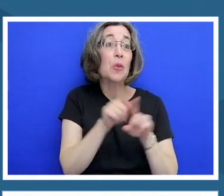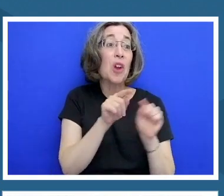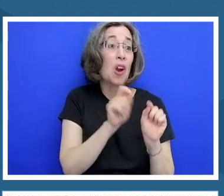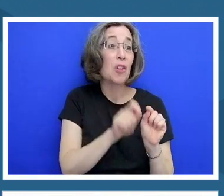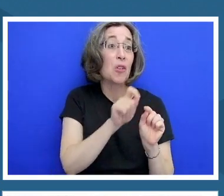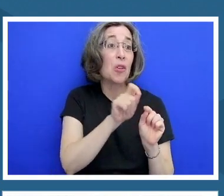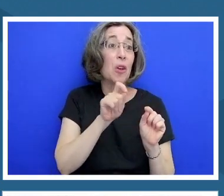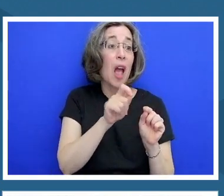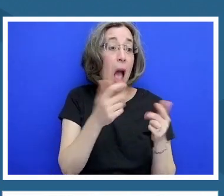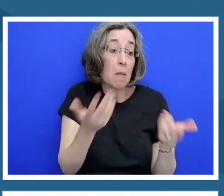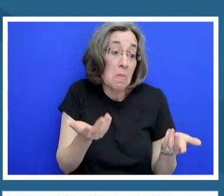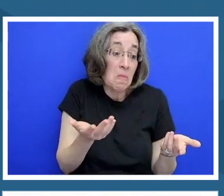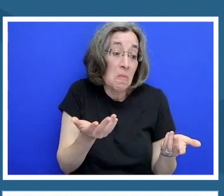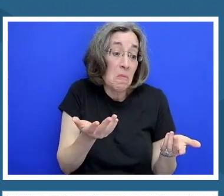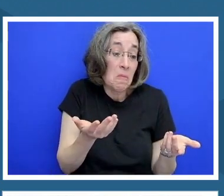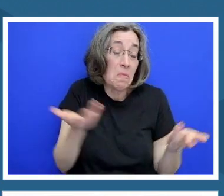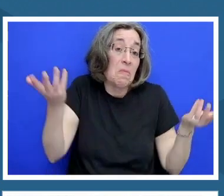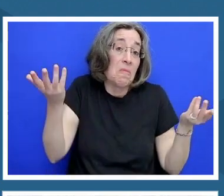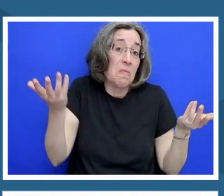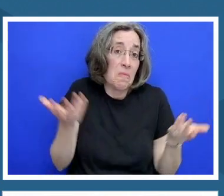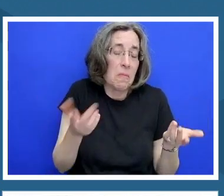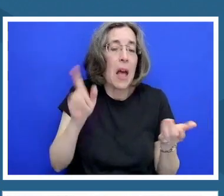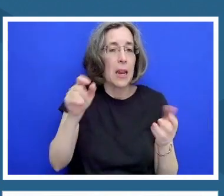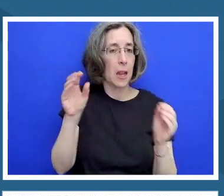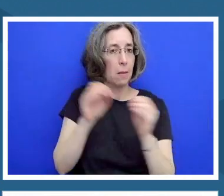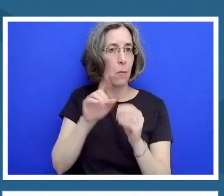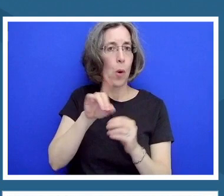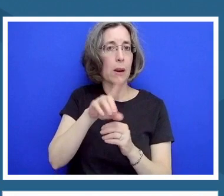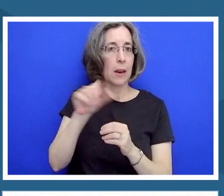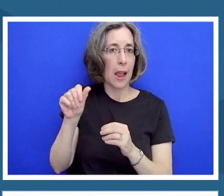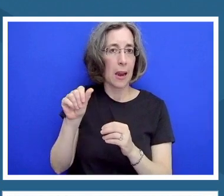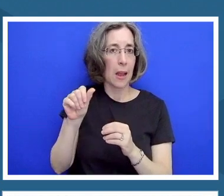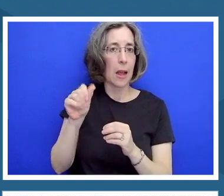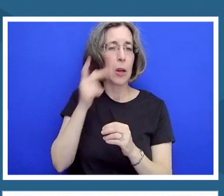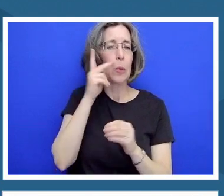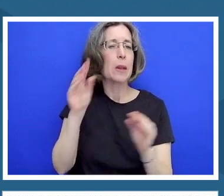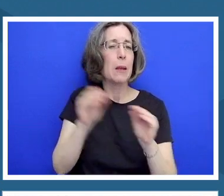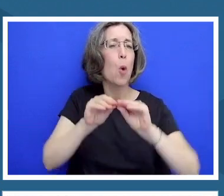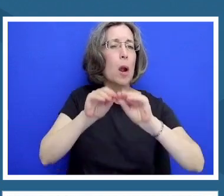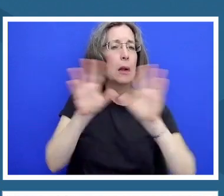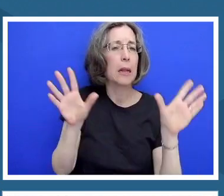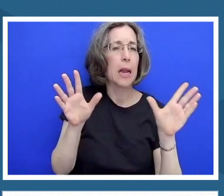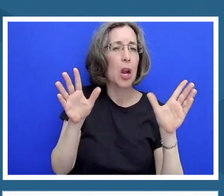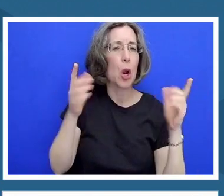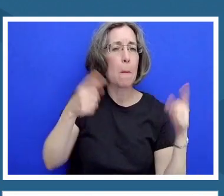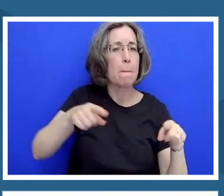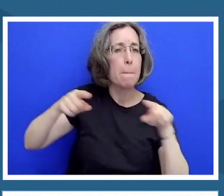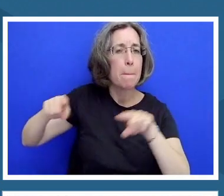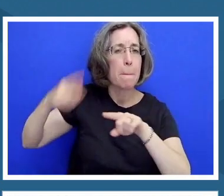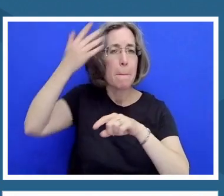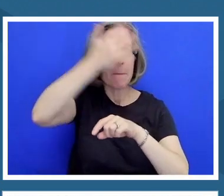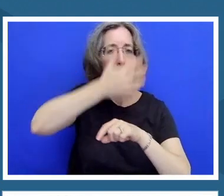find more patterns your statistics are better when you have more data and so